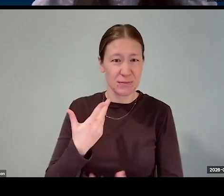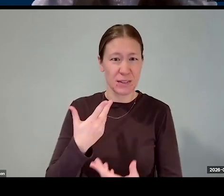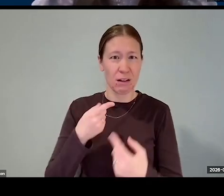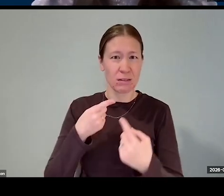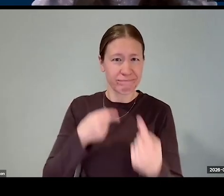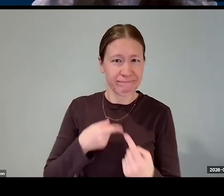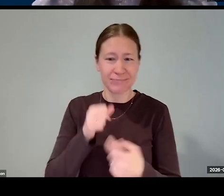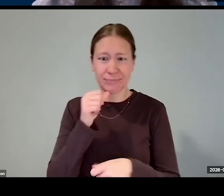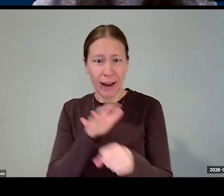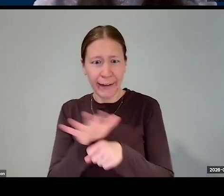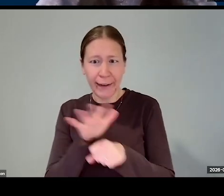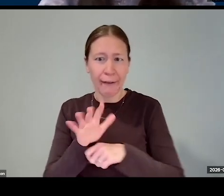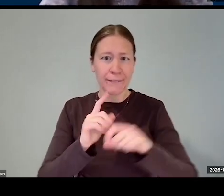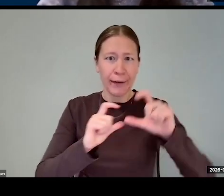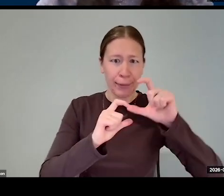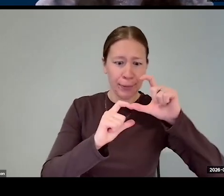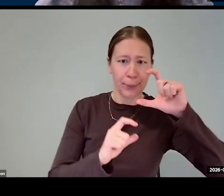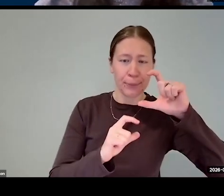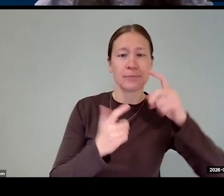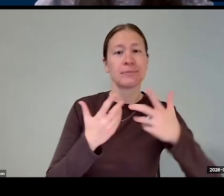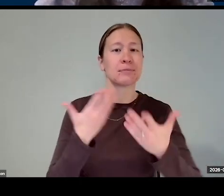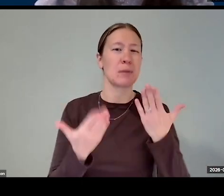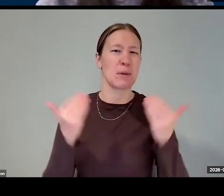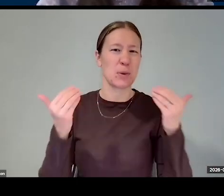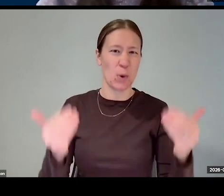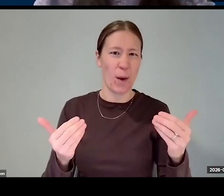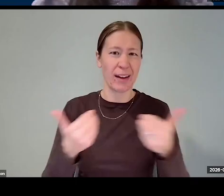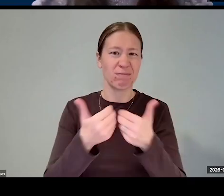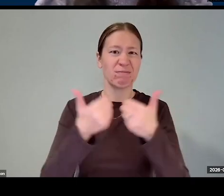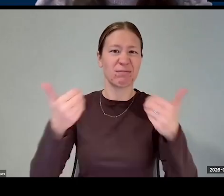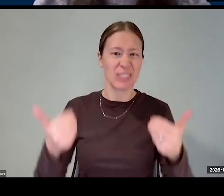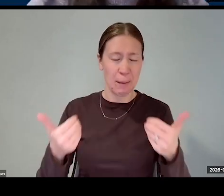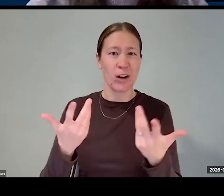it's probably a good idea to just split your content across more than one slide.